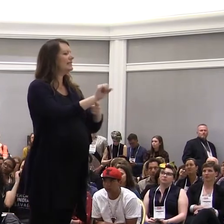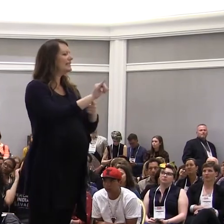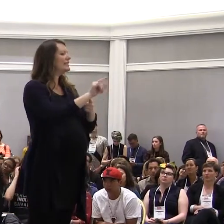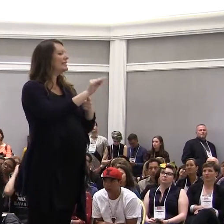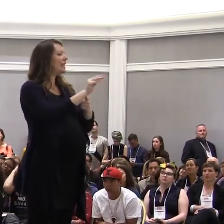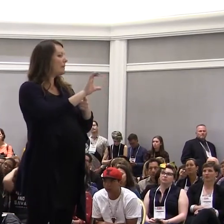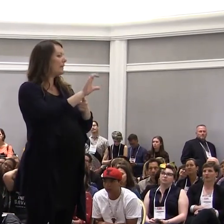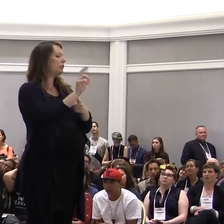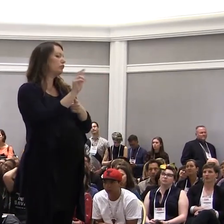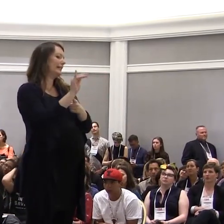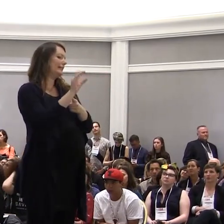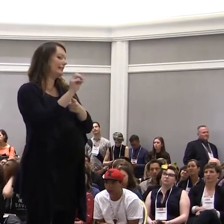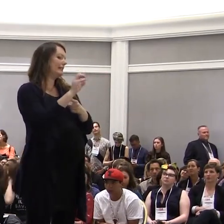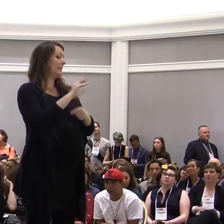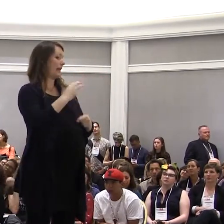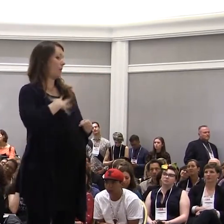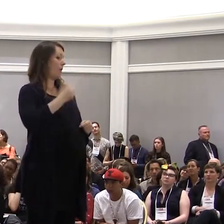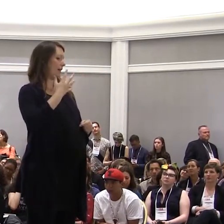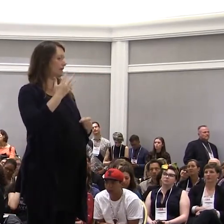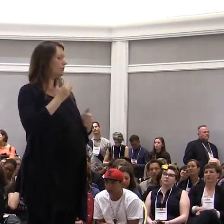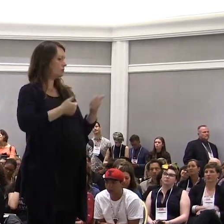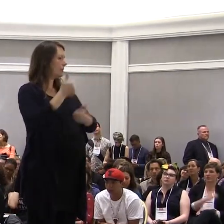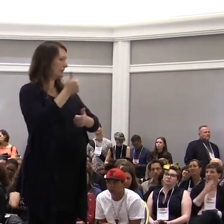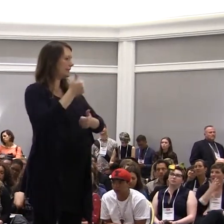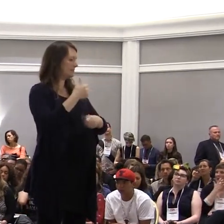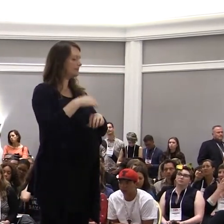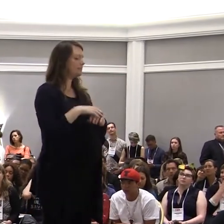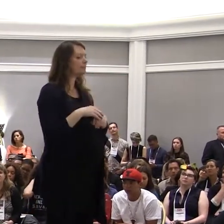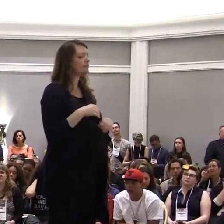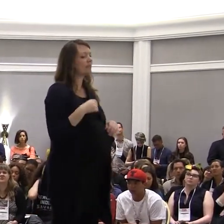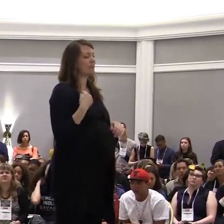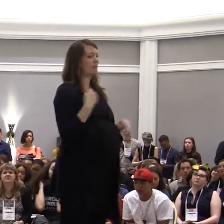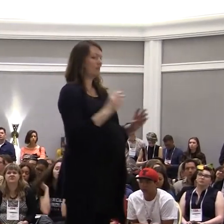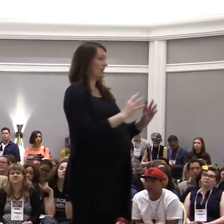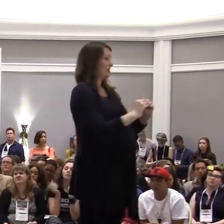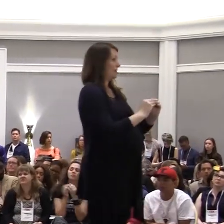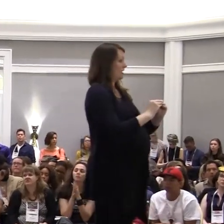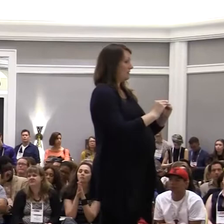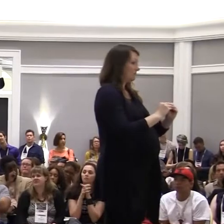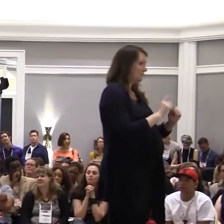We have been meeting for quite some time, dealing with these very complicated subjects,